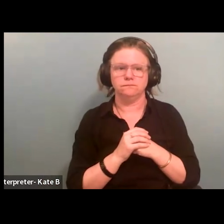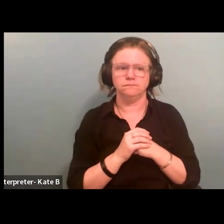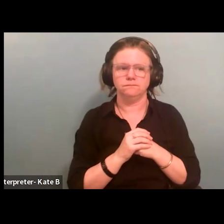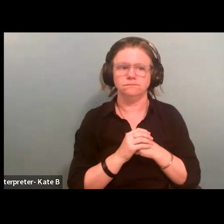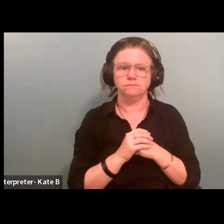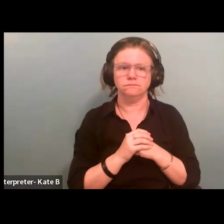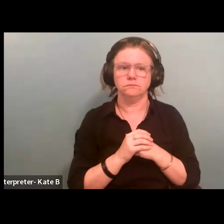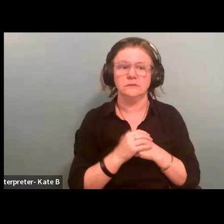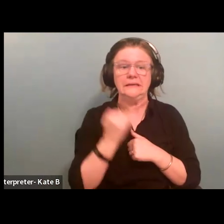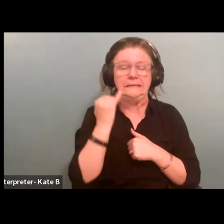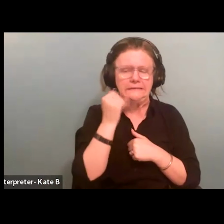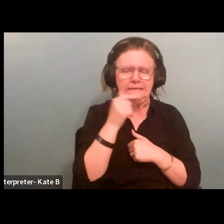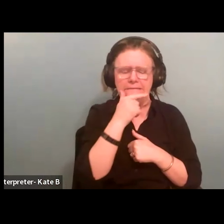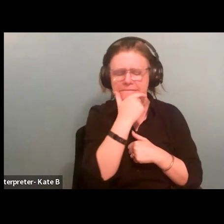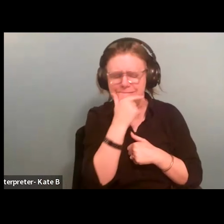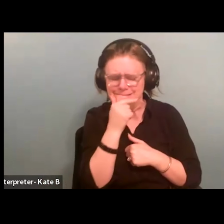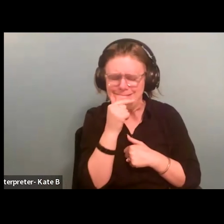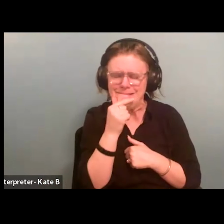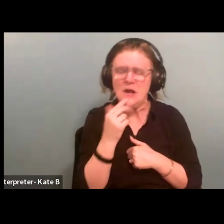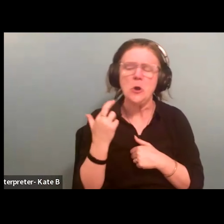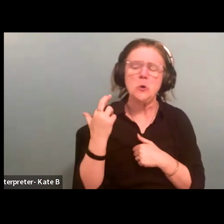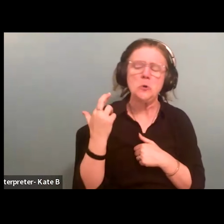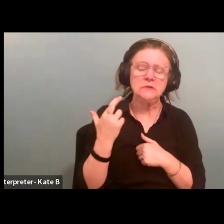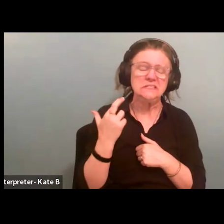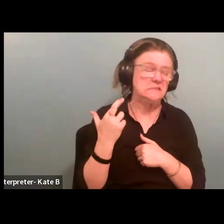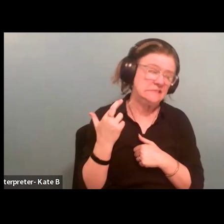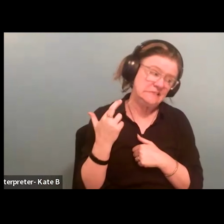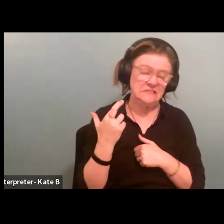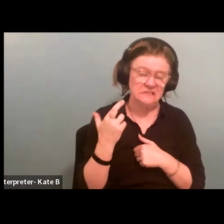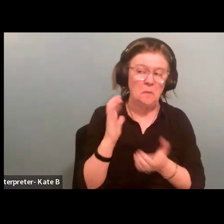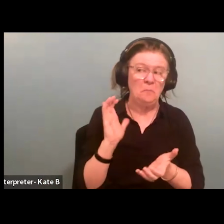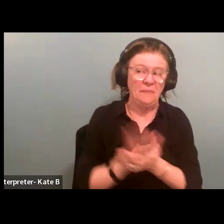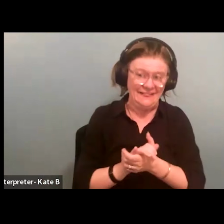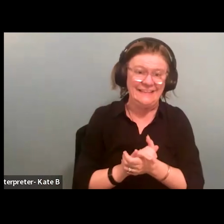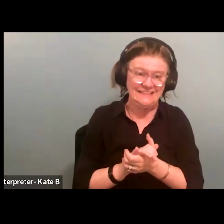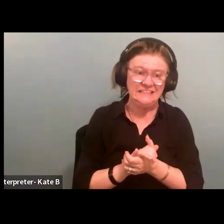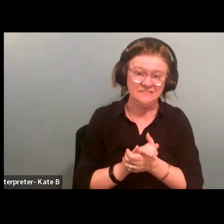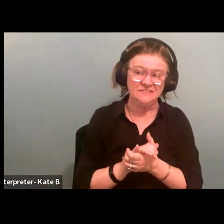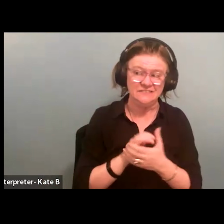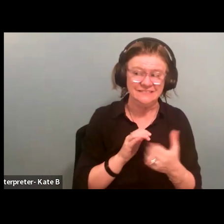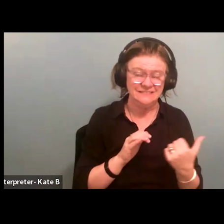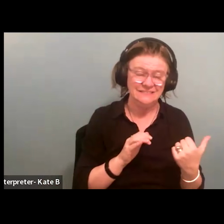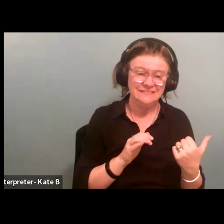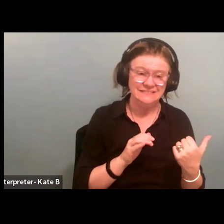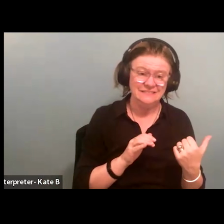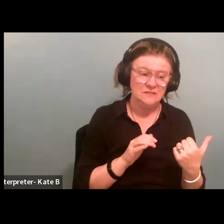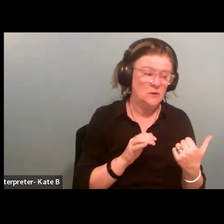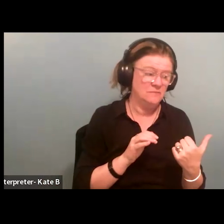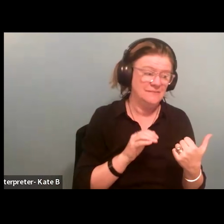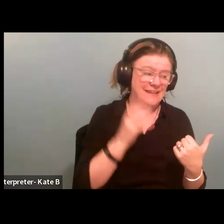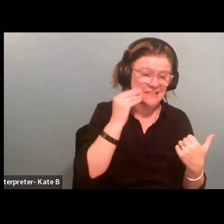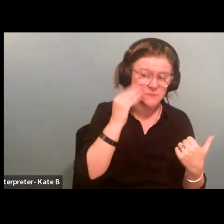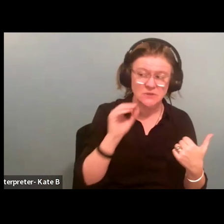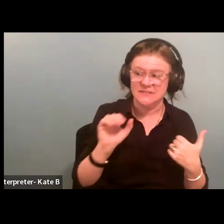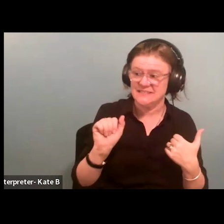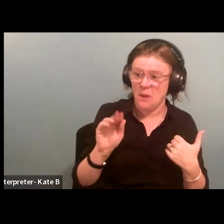as you have any reasonable cause to believe-- and that's highlighted in red here-- that an older adult may need protective services,